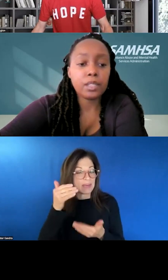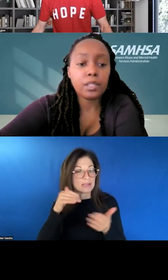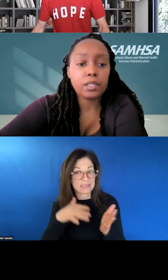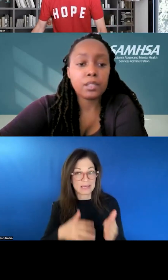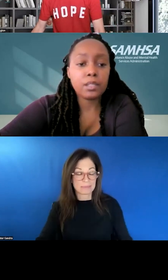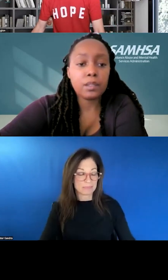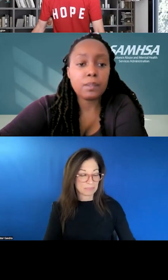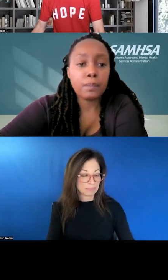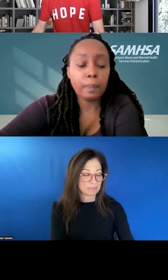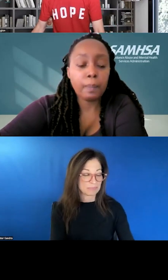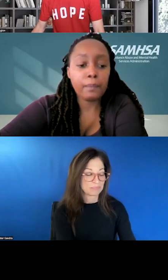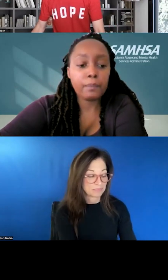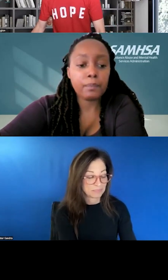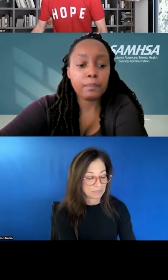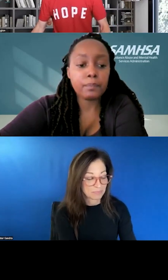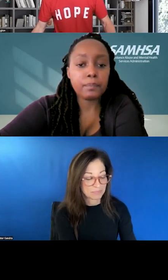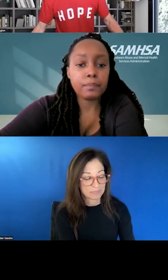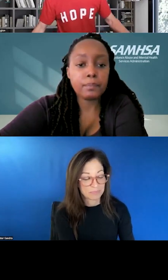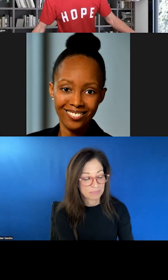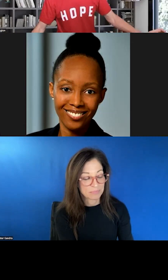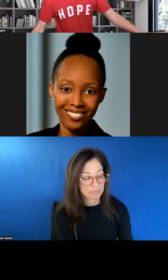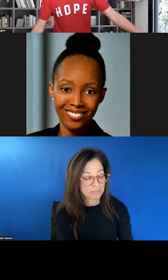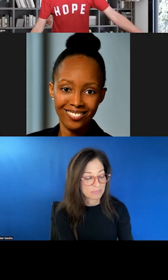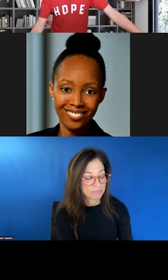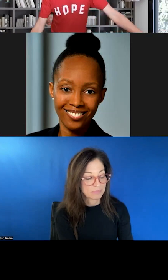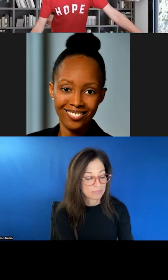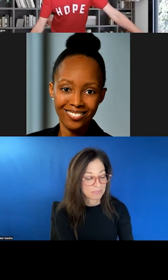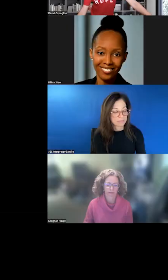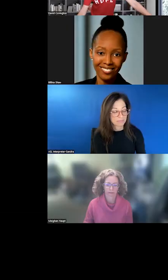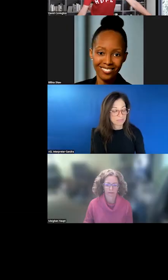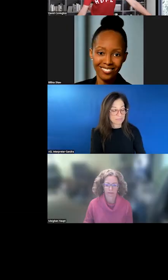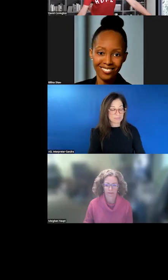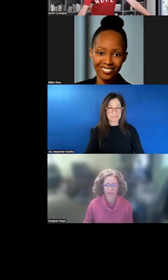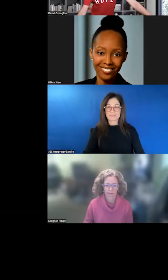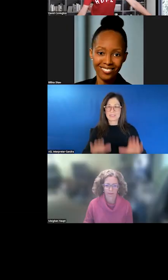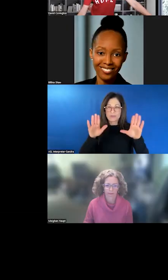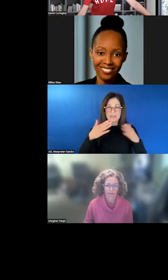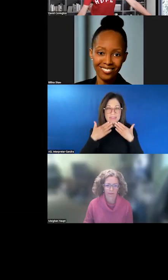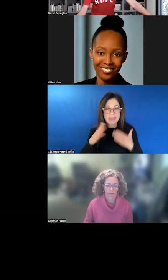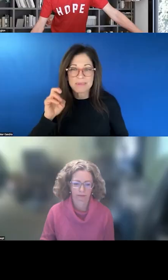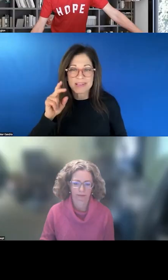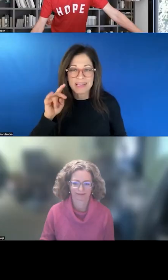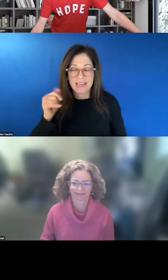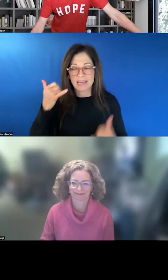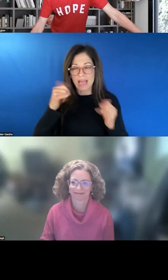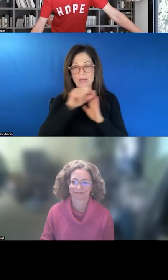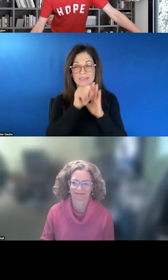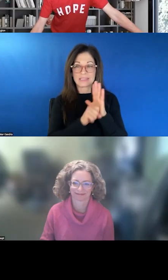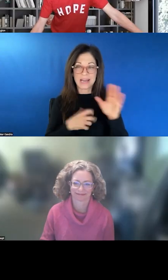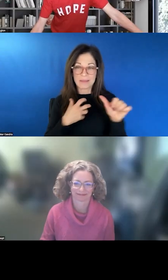TERRIFIC. THANK YOU SO MUCH, BALINA. LET'S GO TO THE STATE UPDATE WITH MEIGHAN.